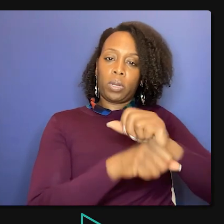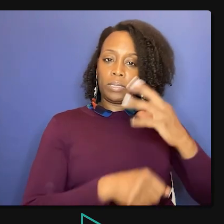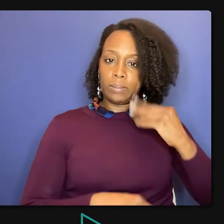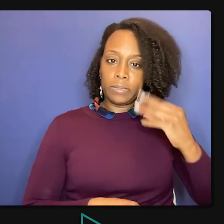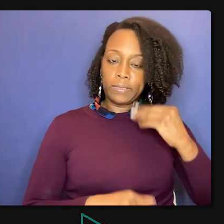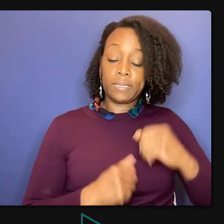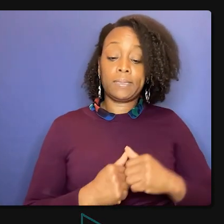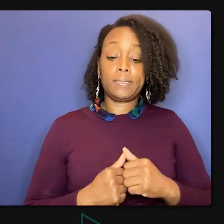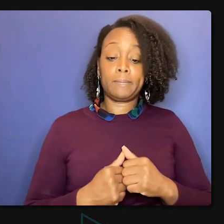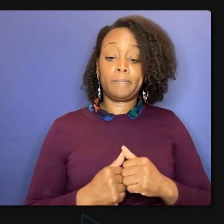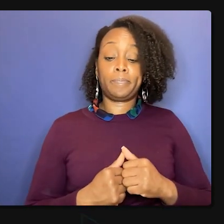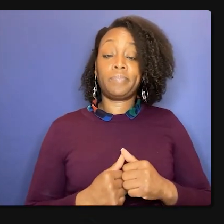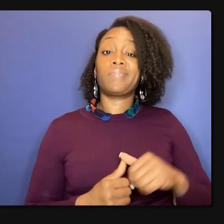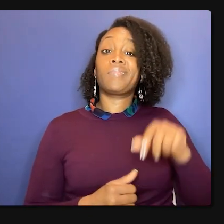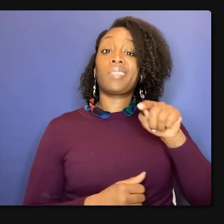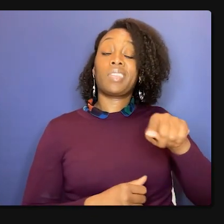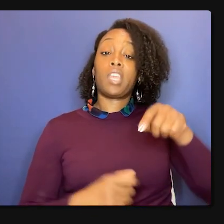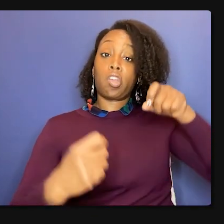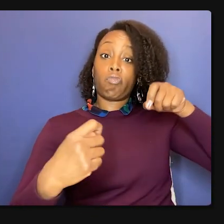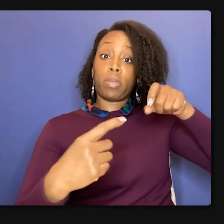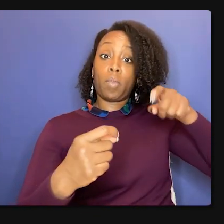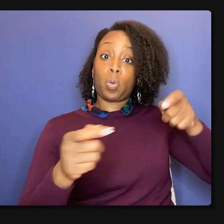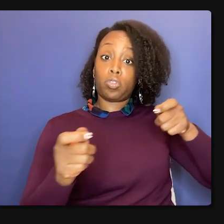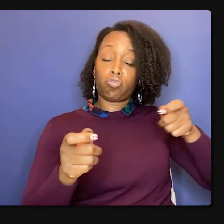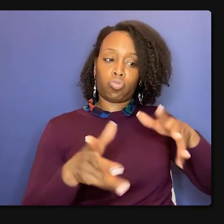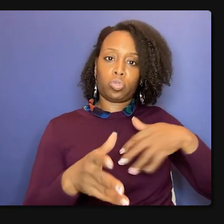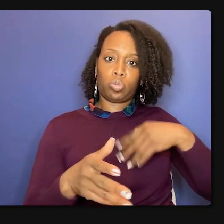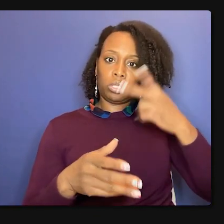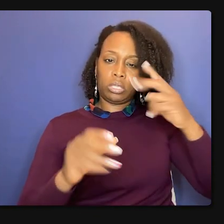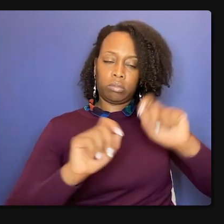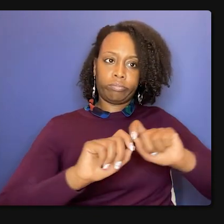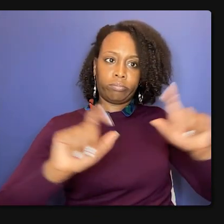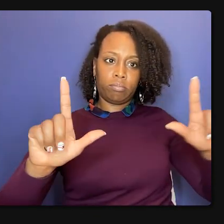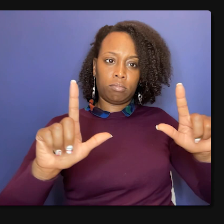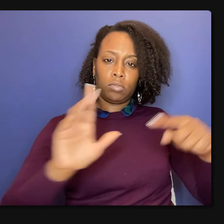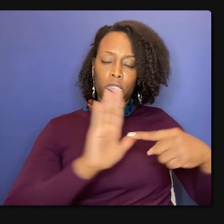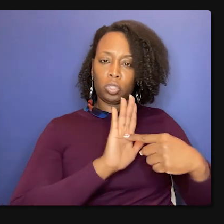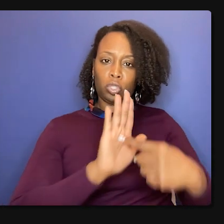In Remote Control, you can see there is a window directly showing the console.